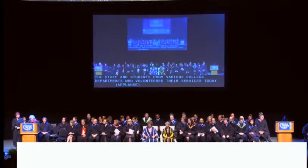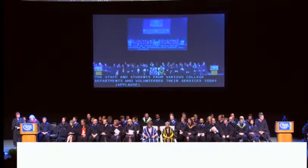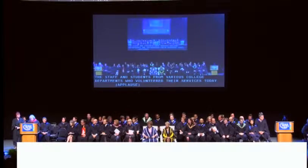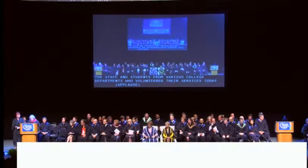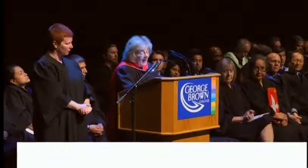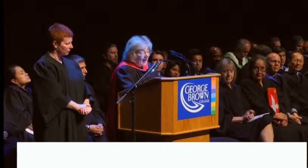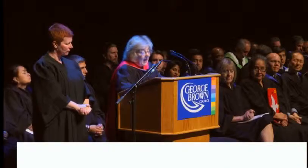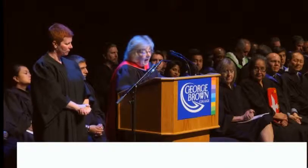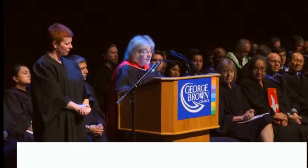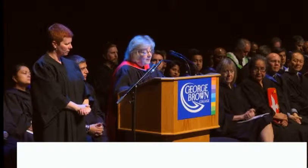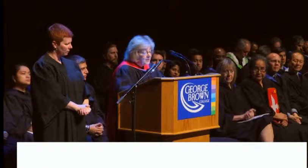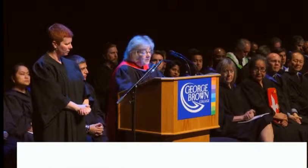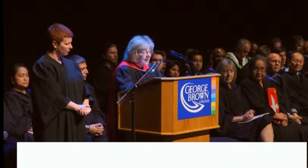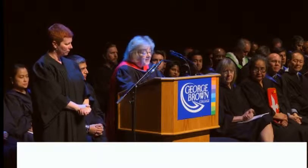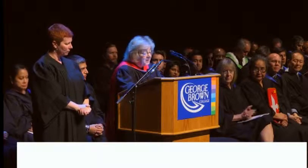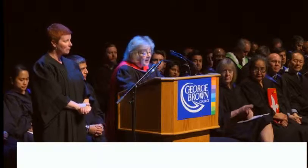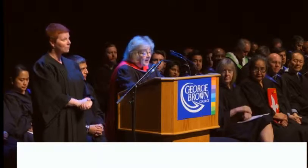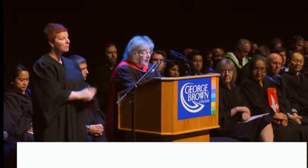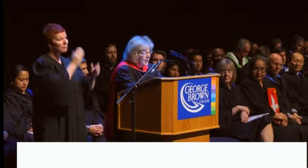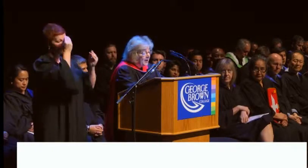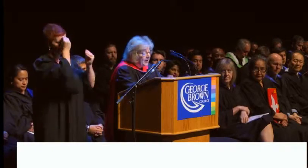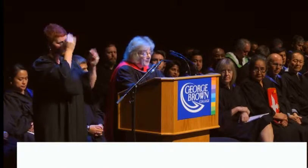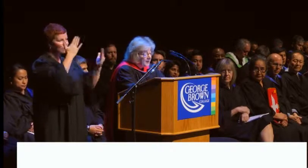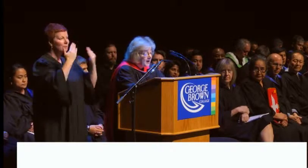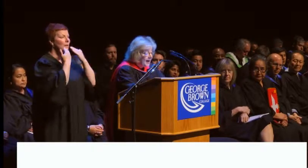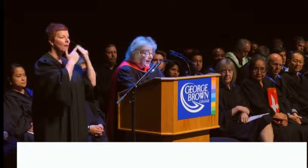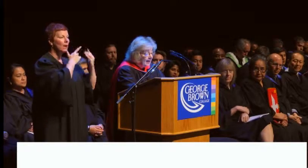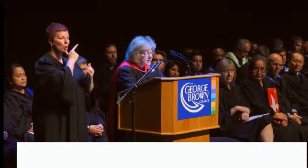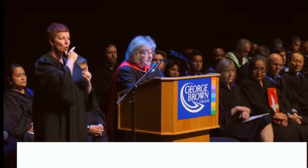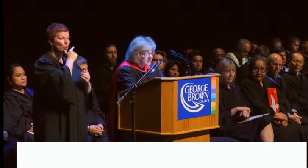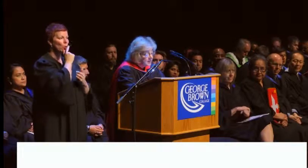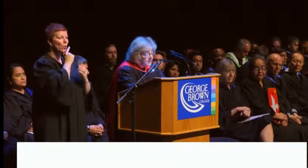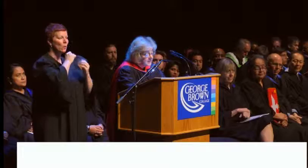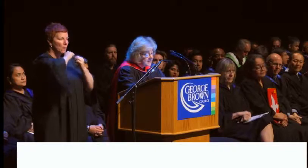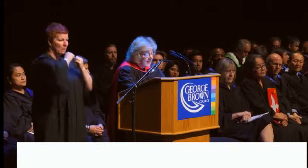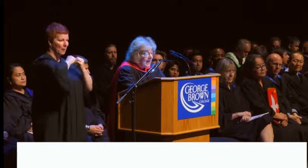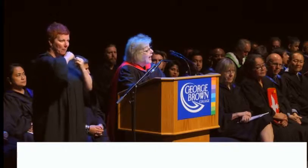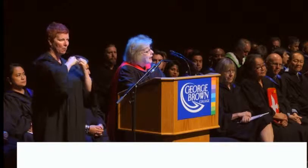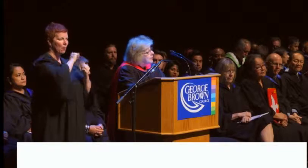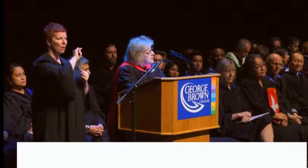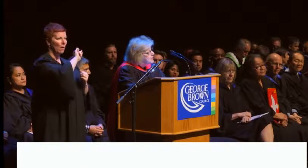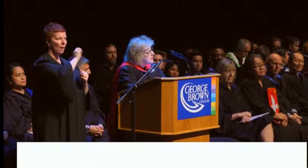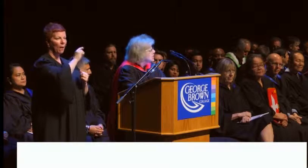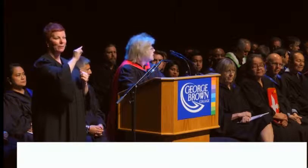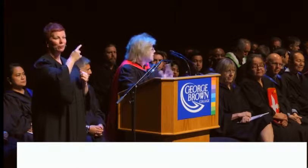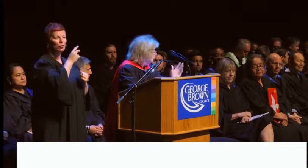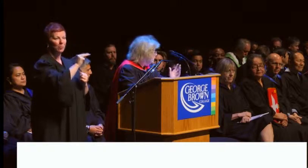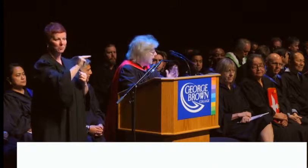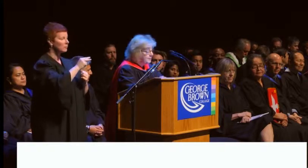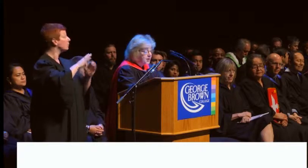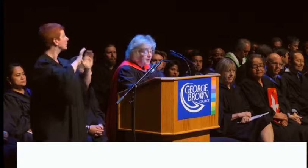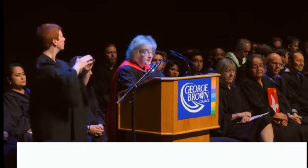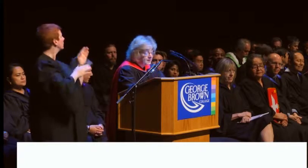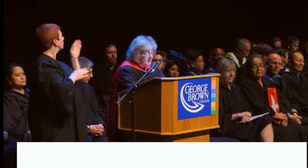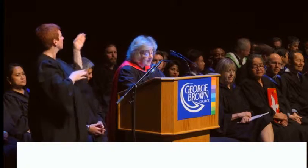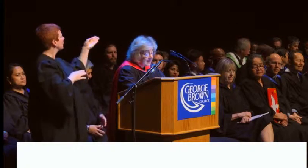I WOULD ALSO LIKE TO THANK OUR PIPER ALEX THOMSON, OUR MUSICIANS FROM LAM-CHOPS MUSIC